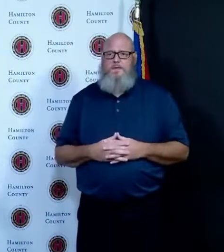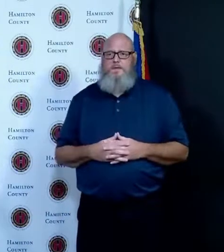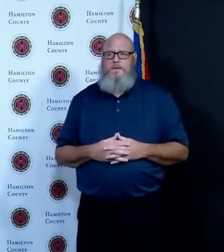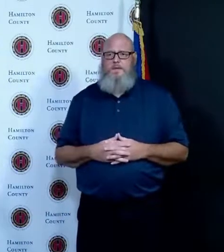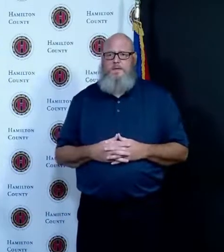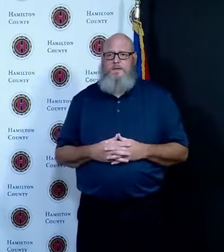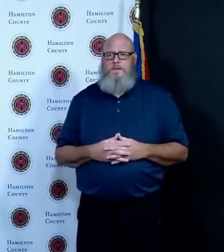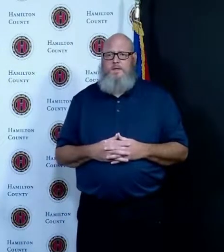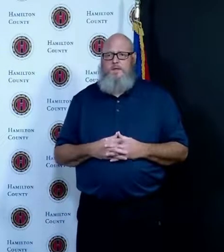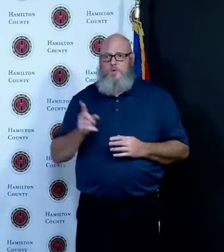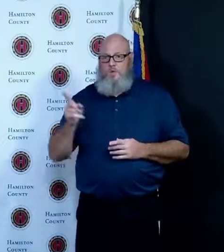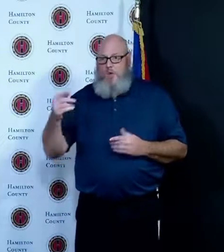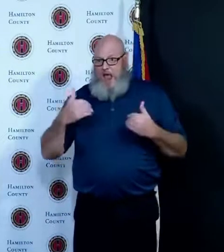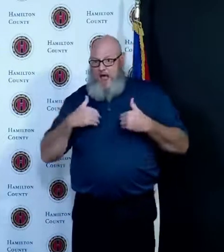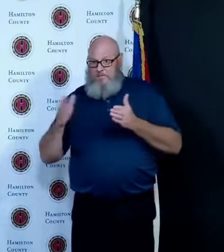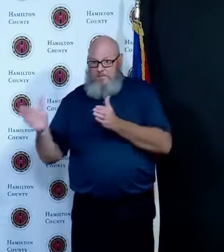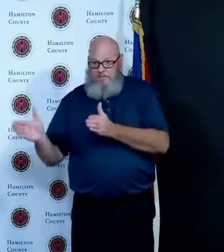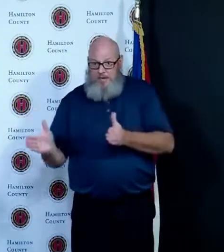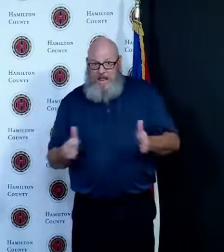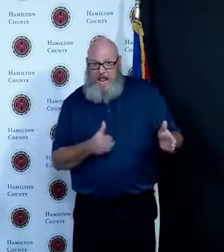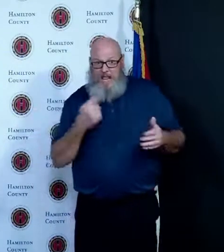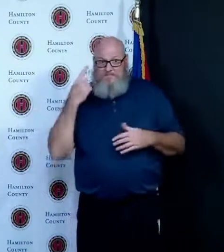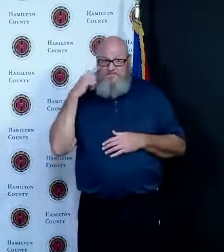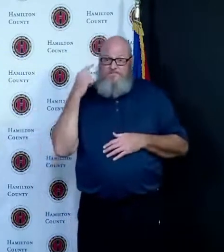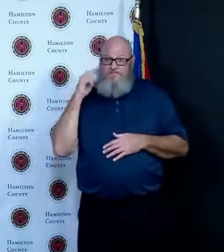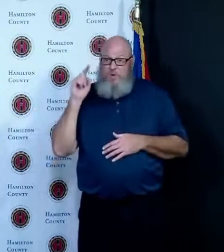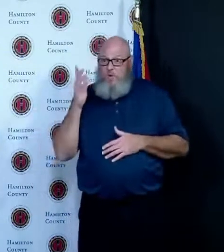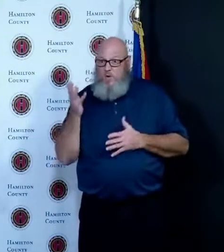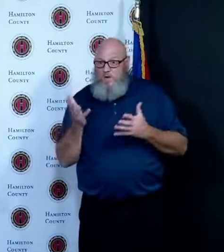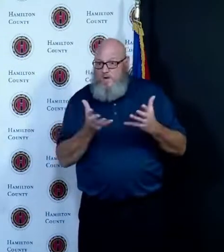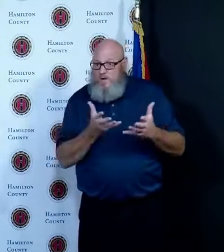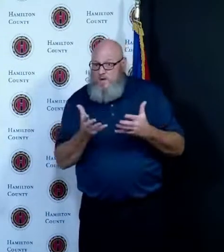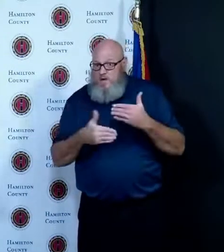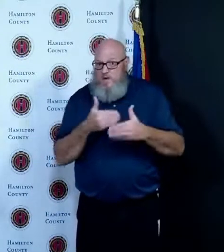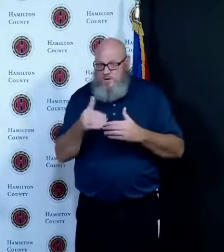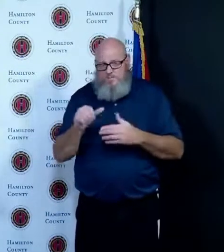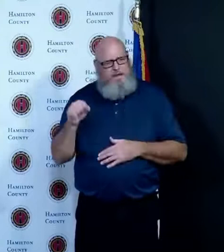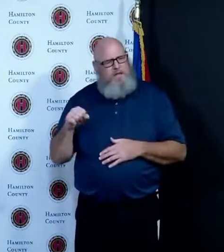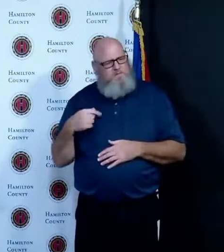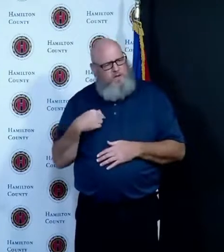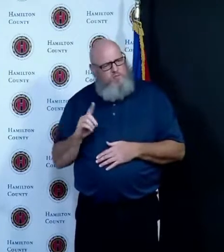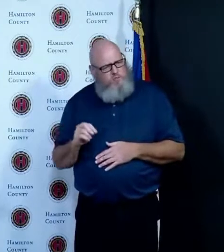yep that's correct I have also we said kind of the random the randomization